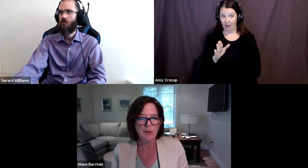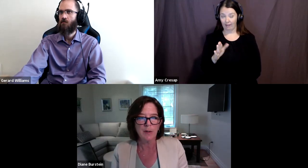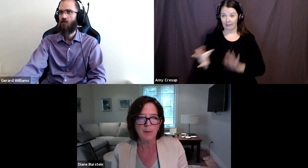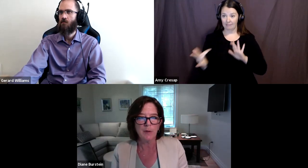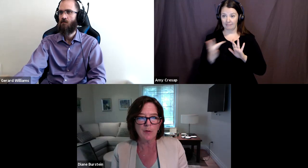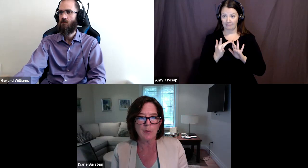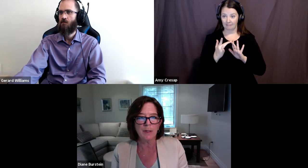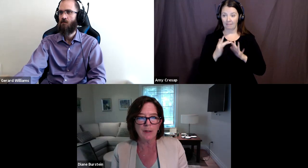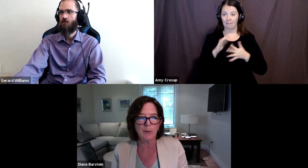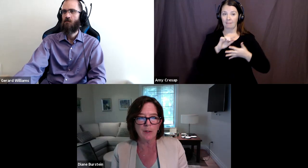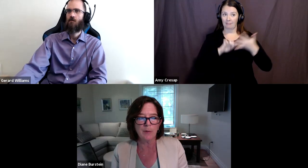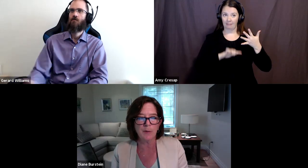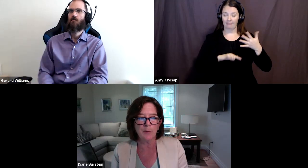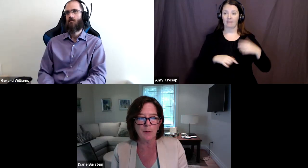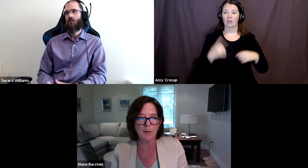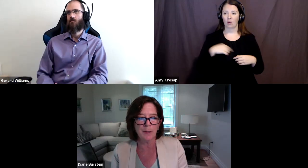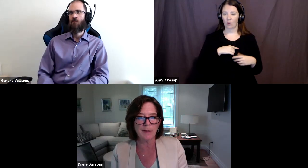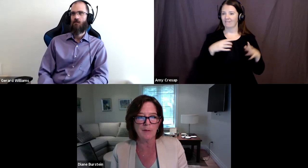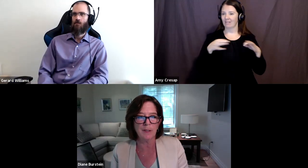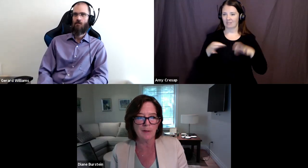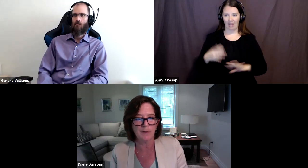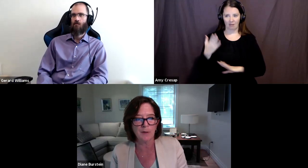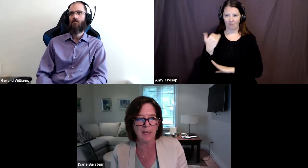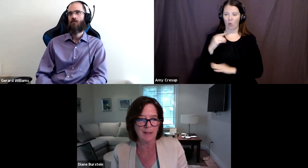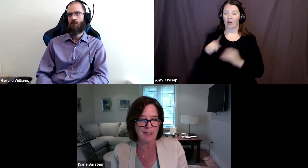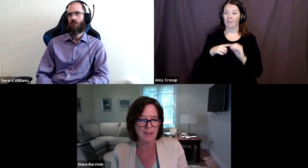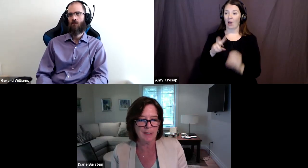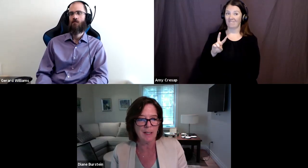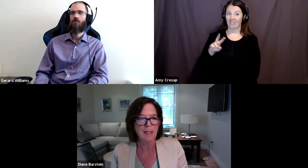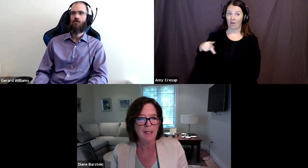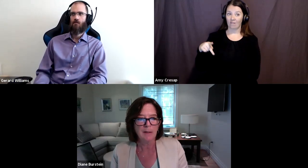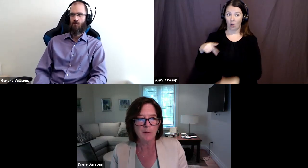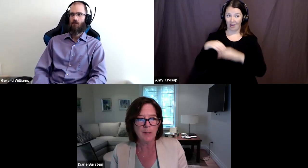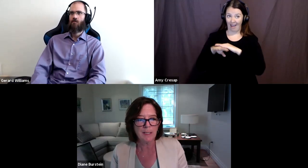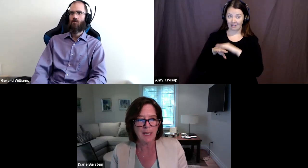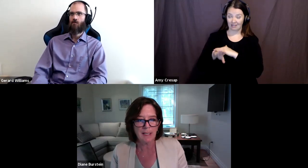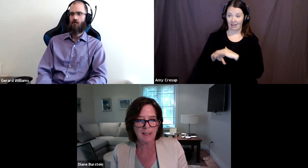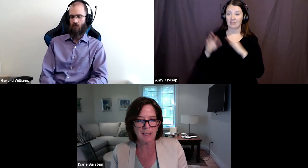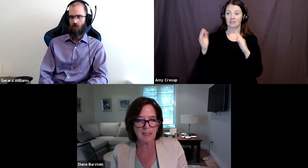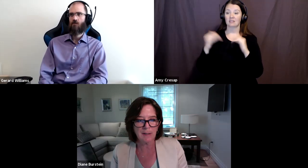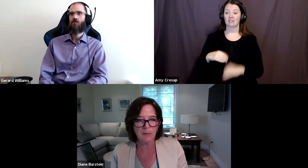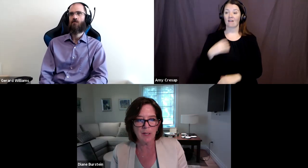Those numbers we went through before about video phone access, the voice access as well